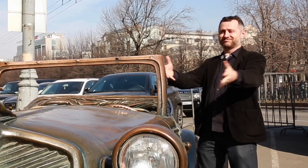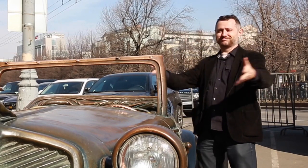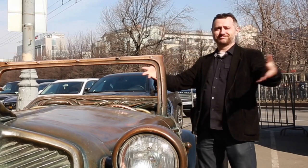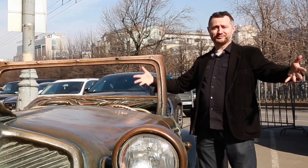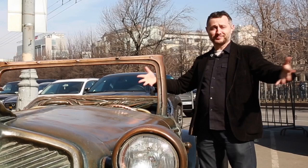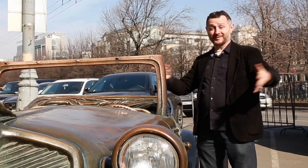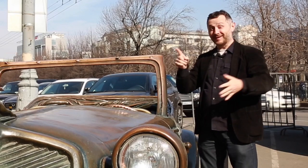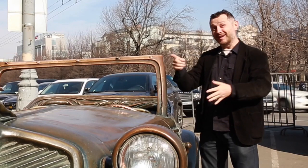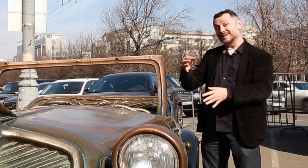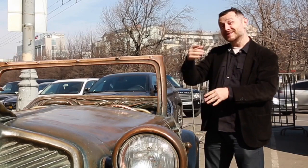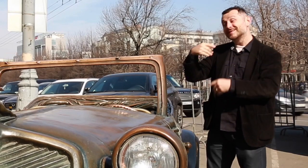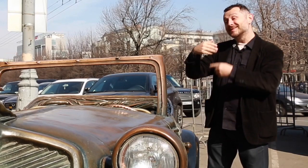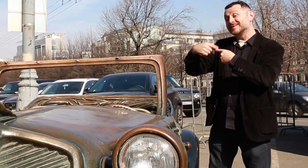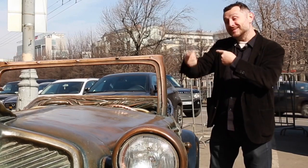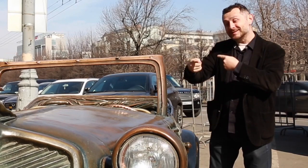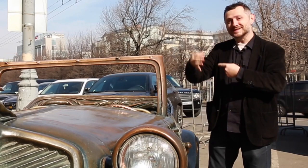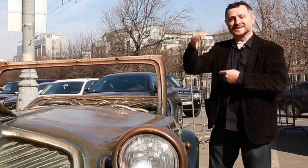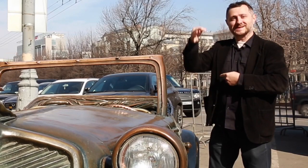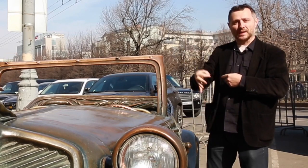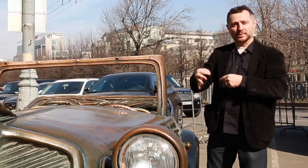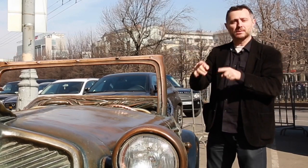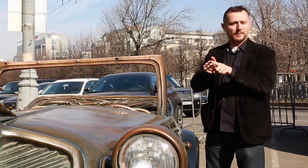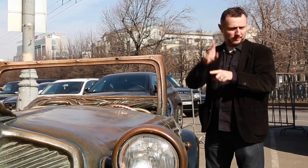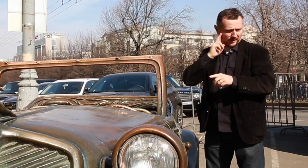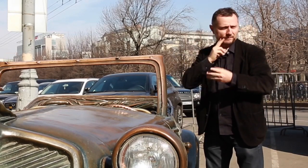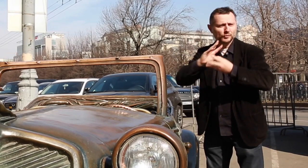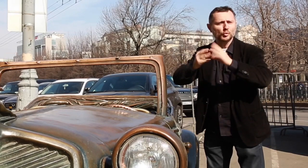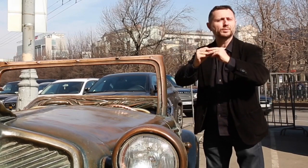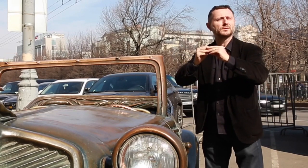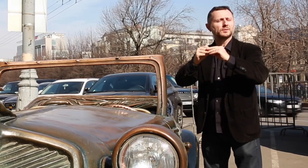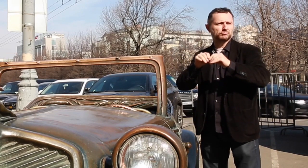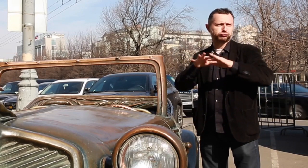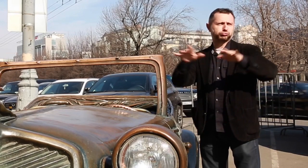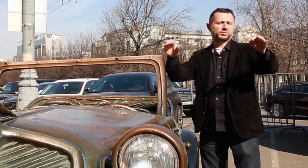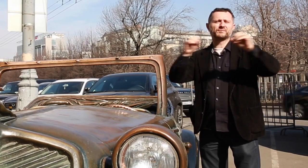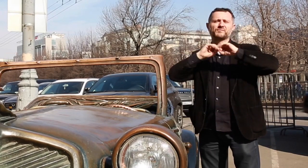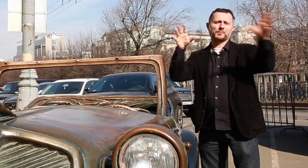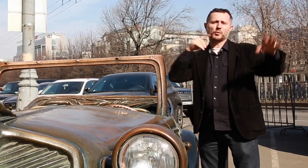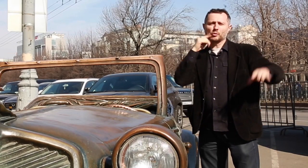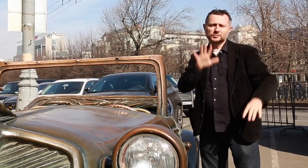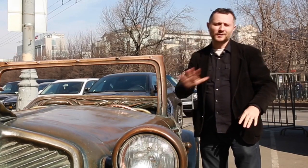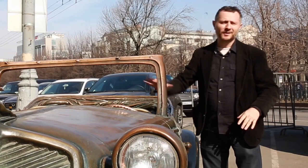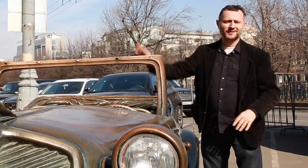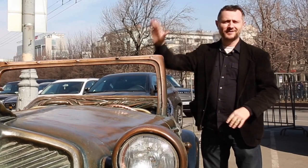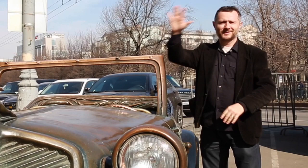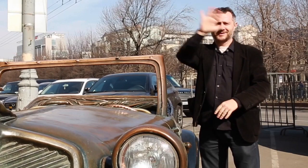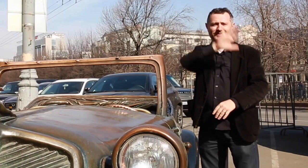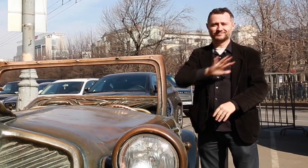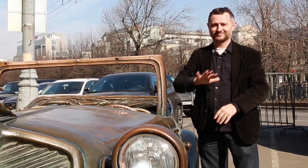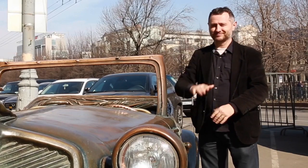became a sculptor and went on to design and build many statues around Russia. As a result, Yuruy Nikulyn’s legacy has spread through Deaf